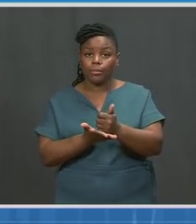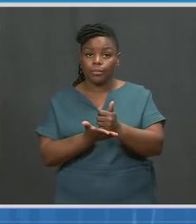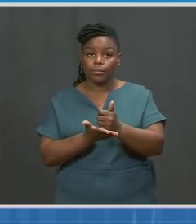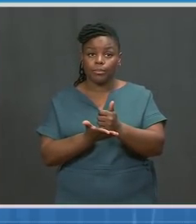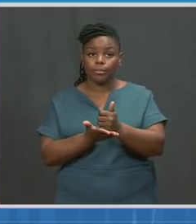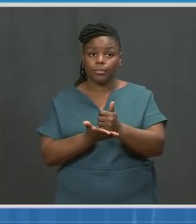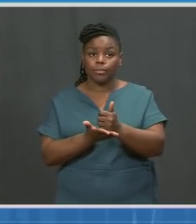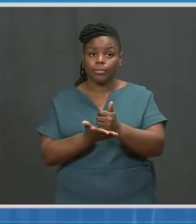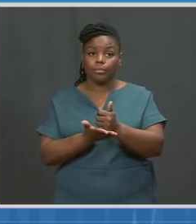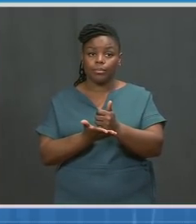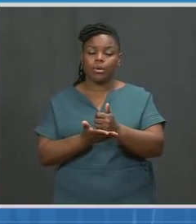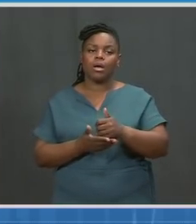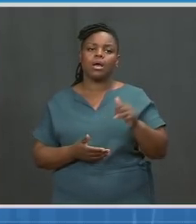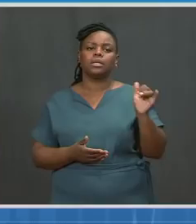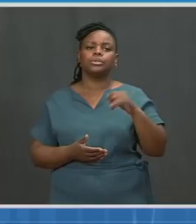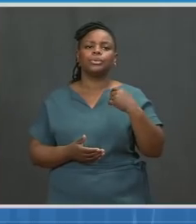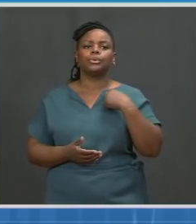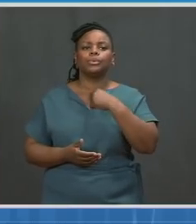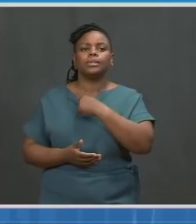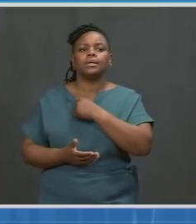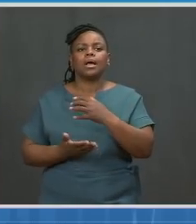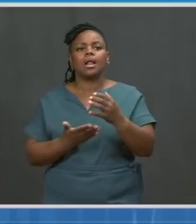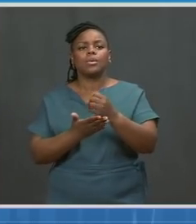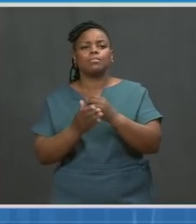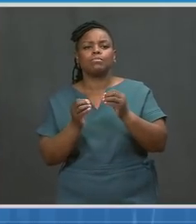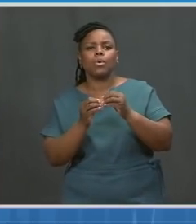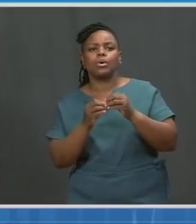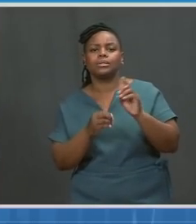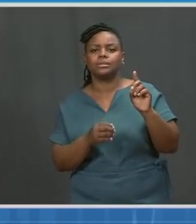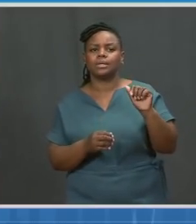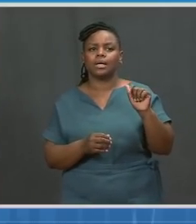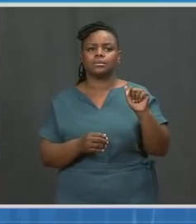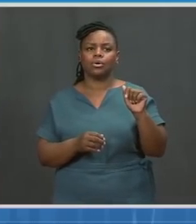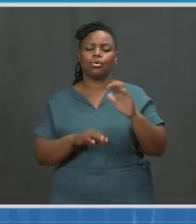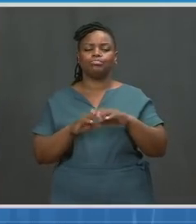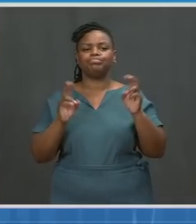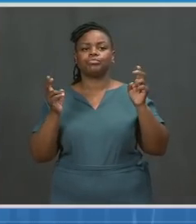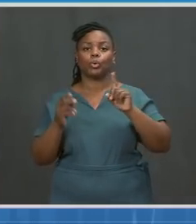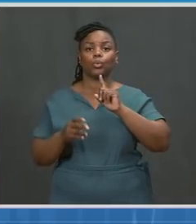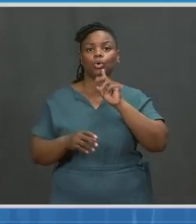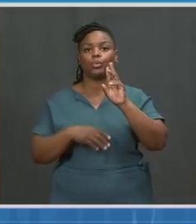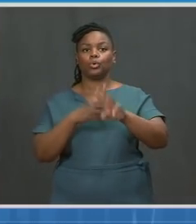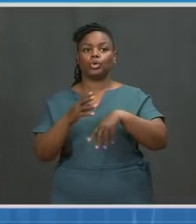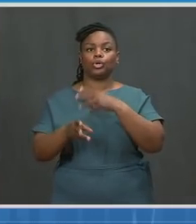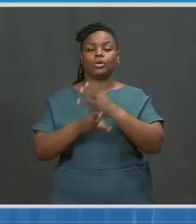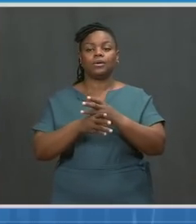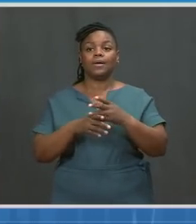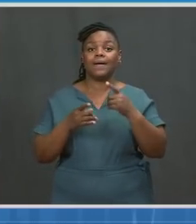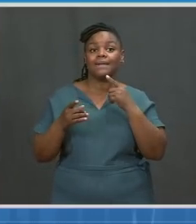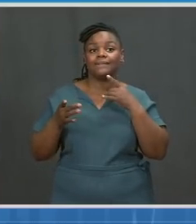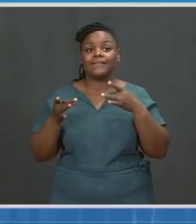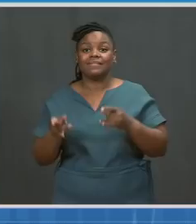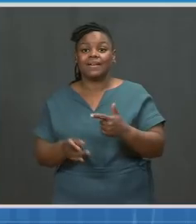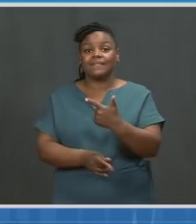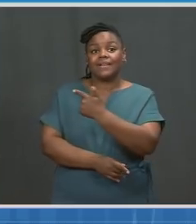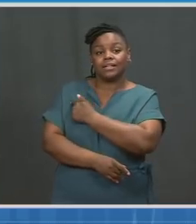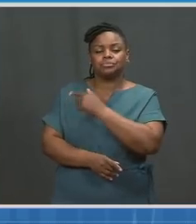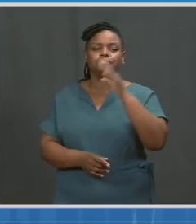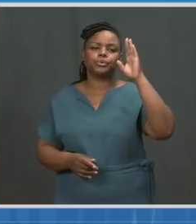As we gather more and more data on the real-world efficacy of vaccines, we know that masked, fully vaccinated people